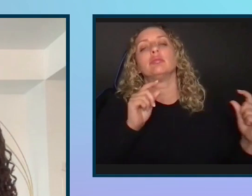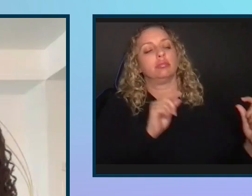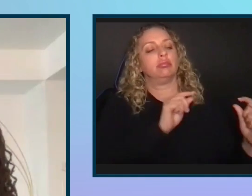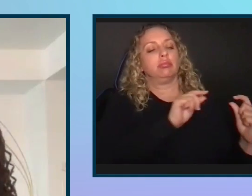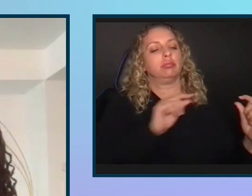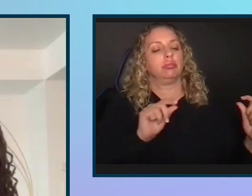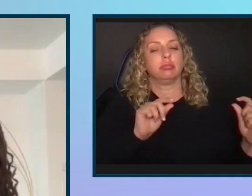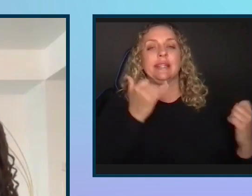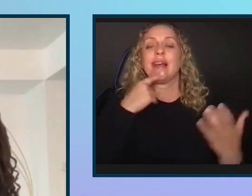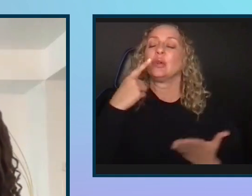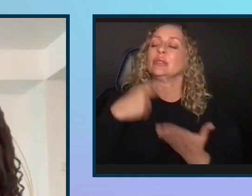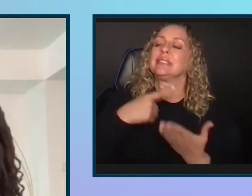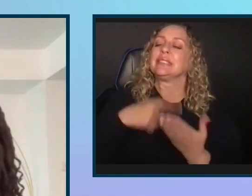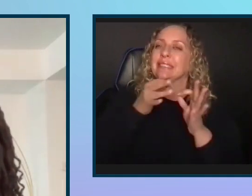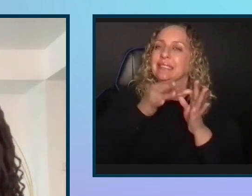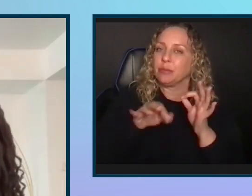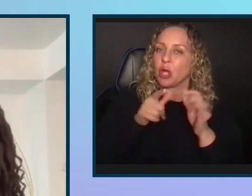which is very important to people who are neurodivergent.